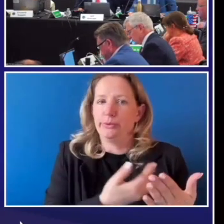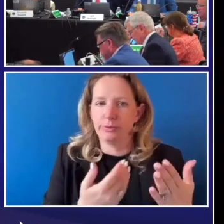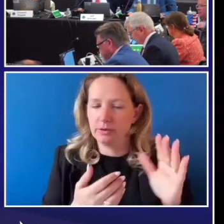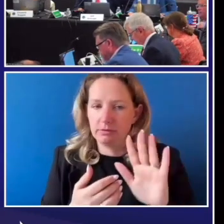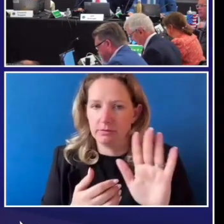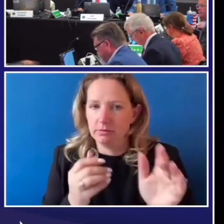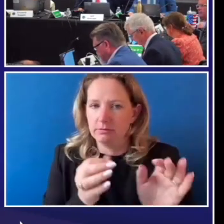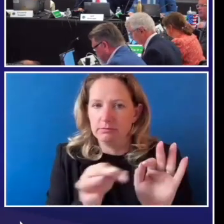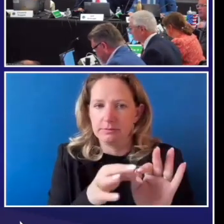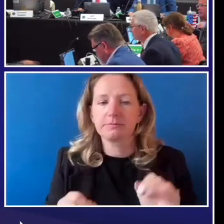Michael, I'm moving over to you.